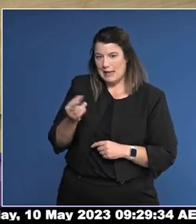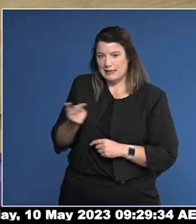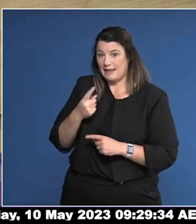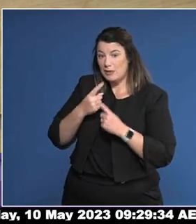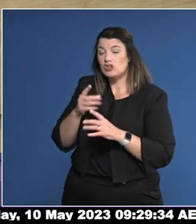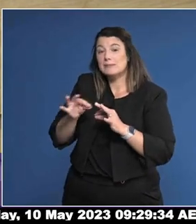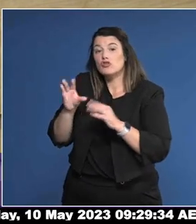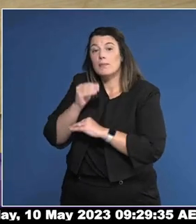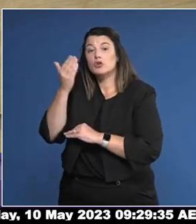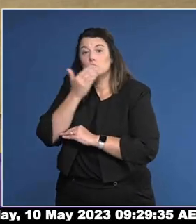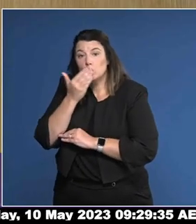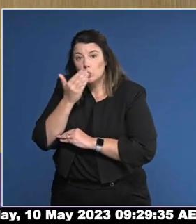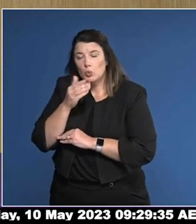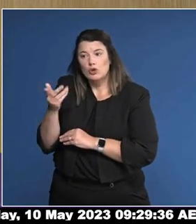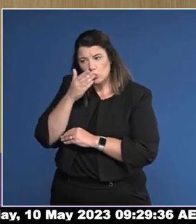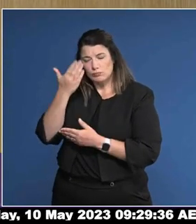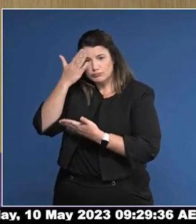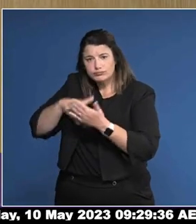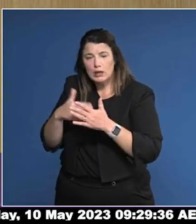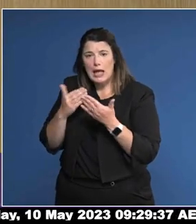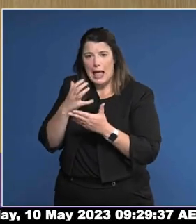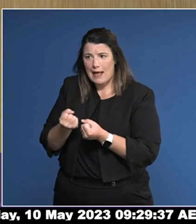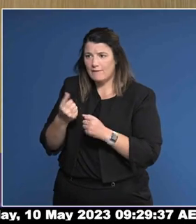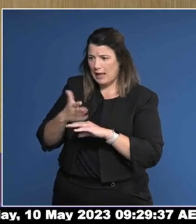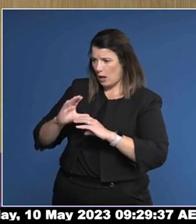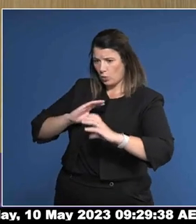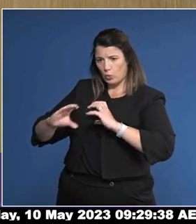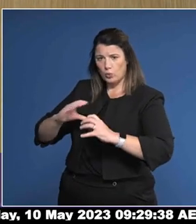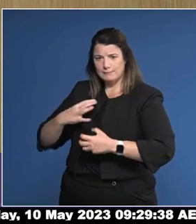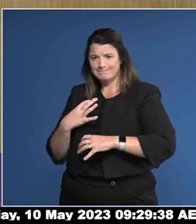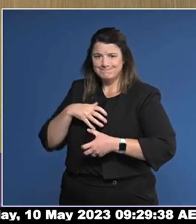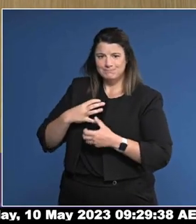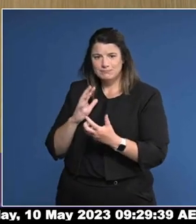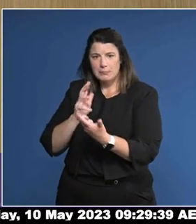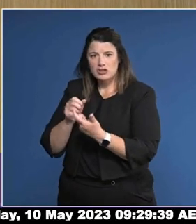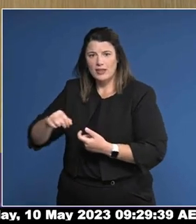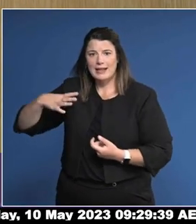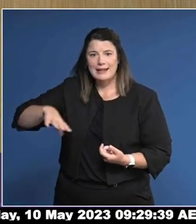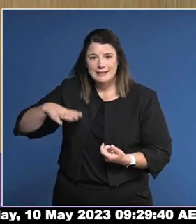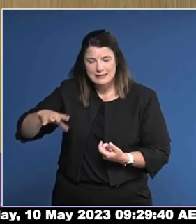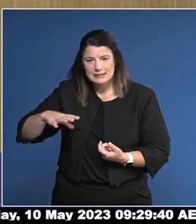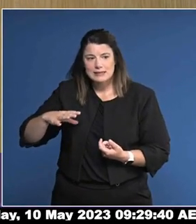who were very skilled in working with the children, about what communication was